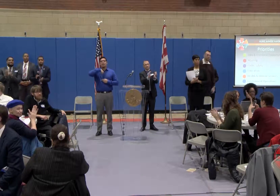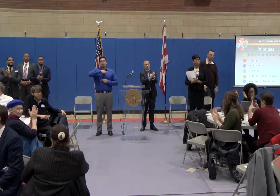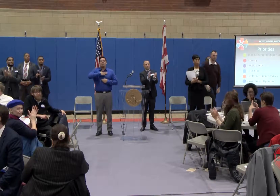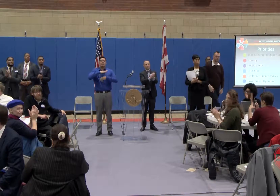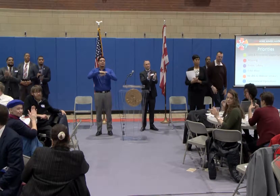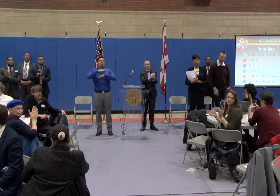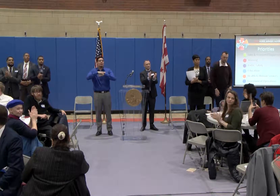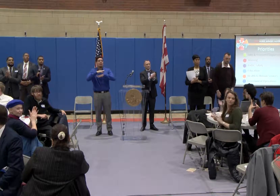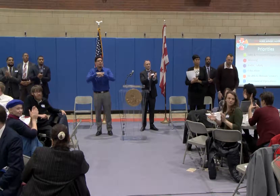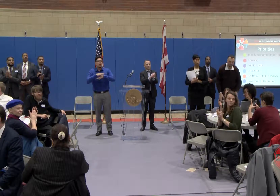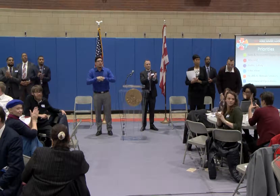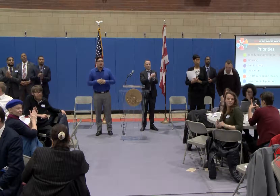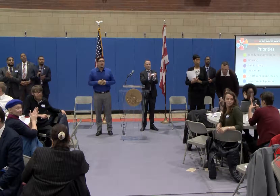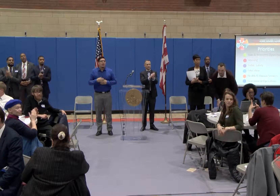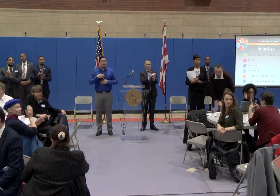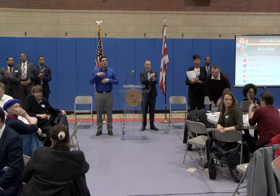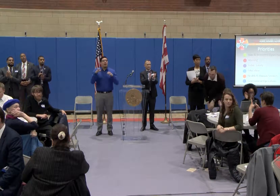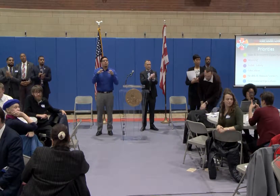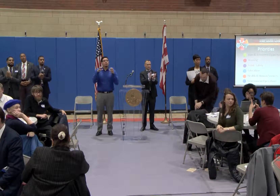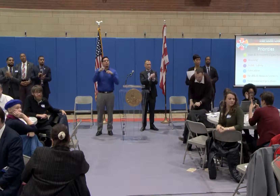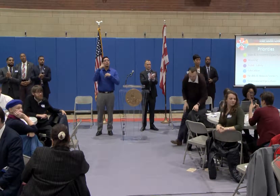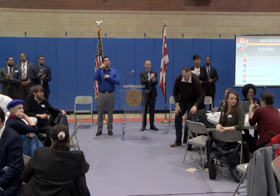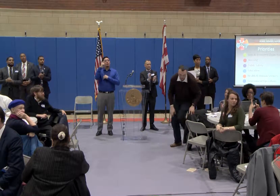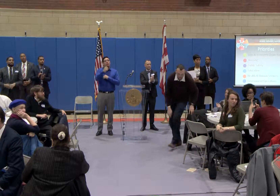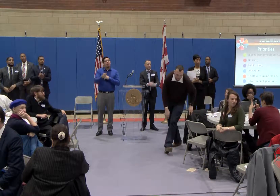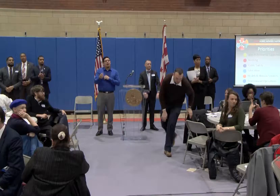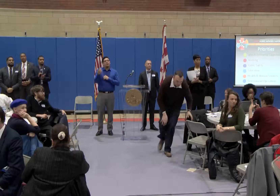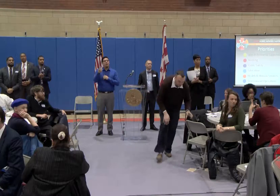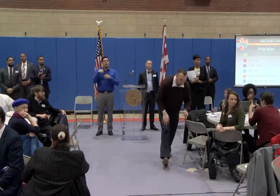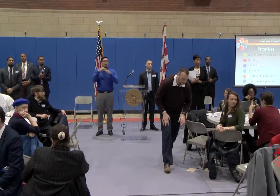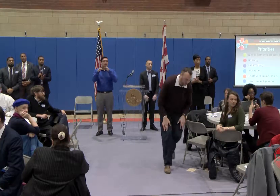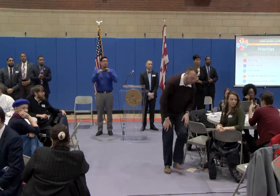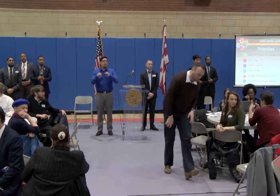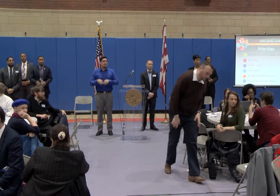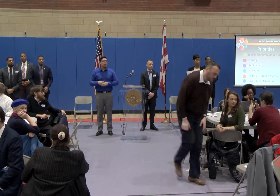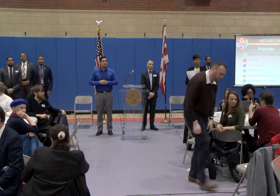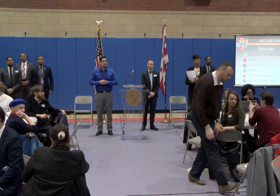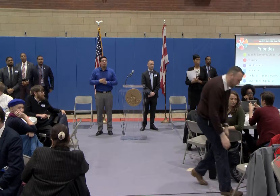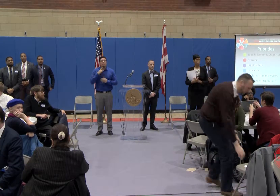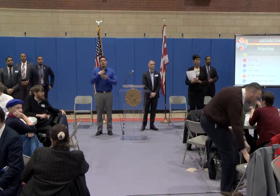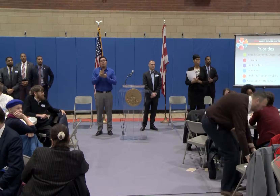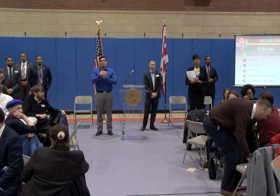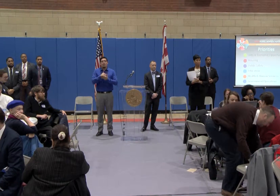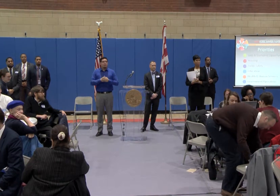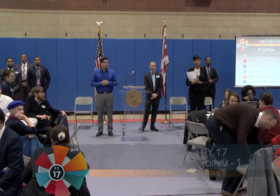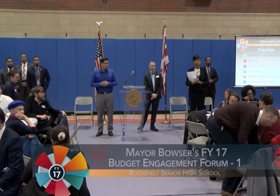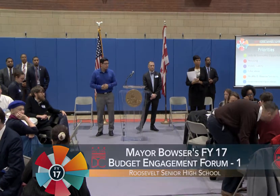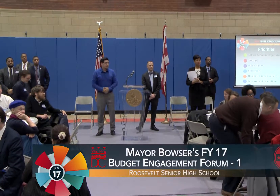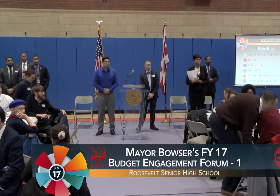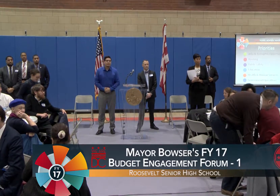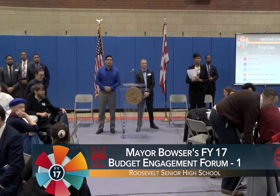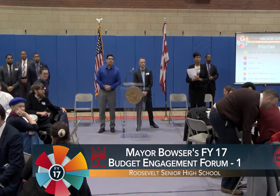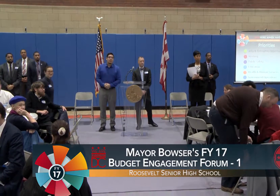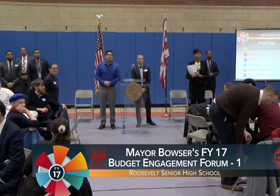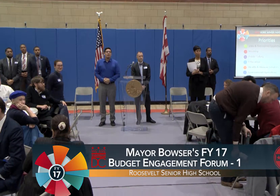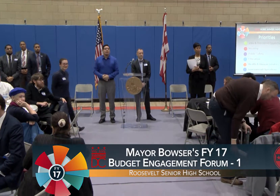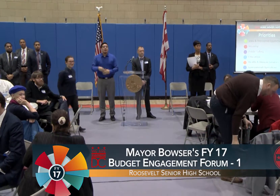FREDDY HERE FROM WARD 1 IS GOING TO GIVE US THE BREAKDOWN FOR OUR BUDGET. >> HELLO, EVERYBODY.